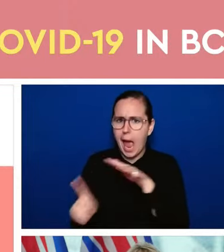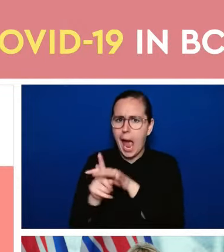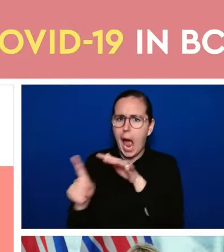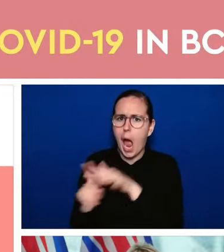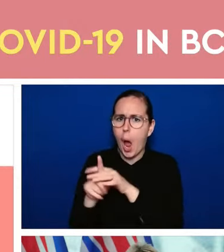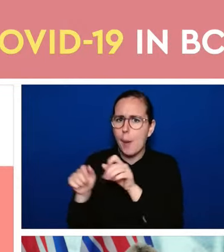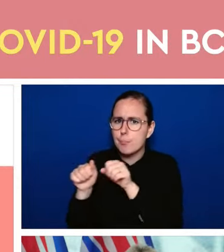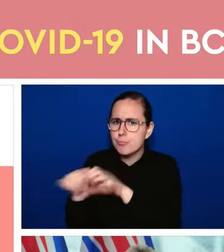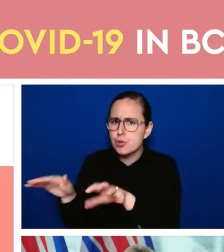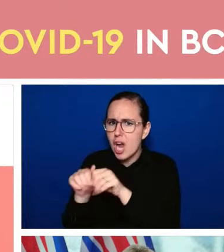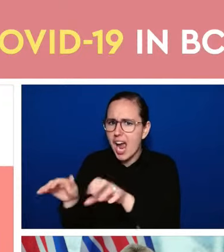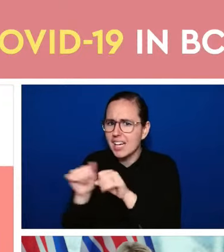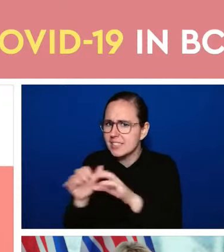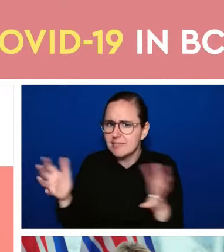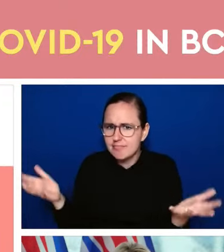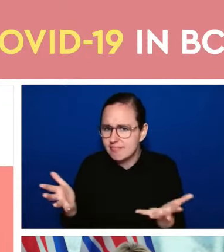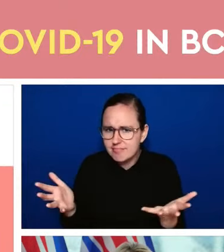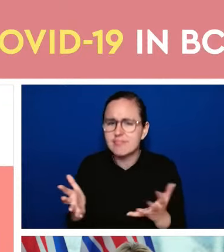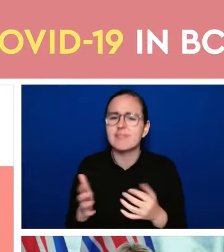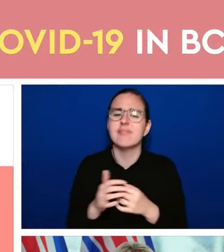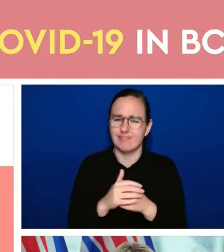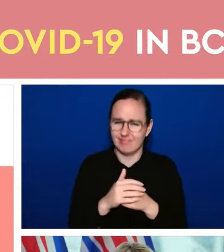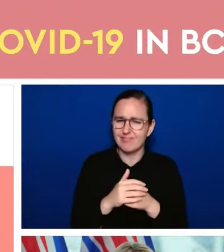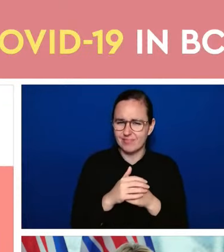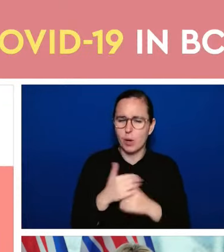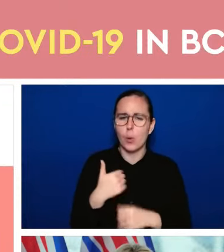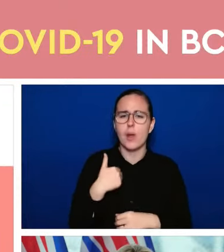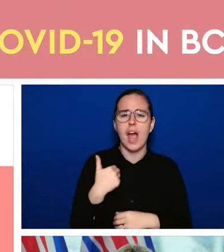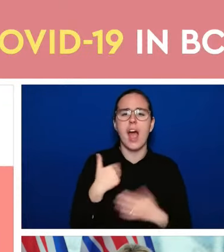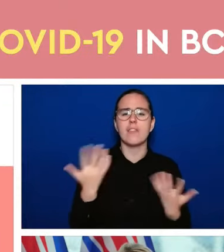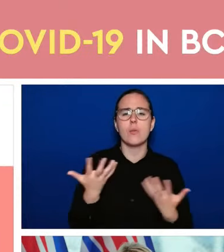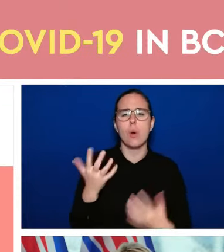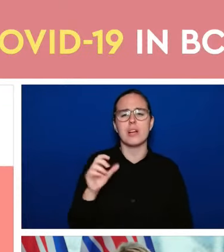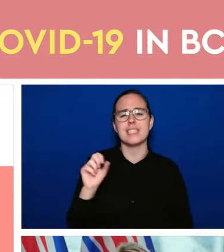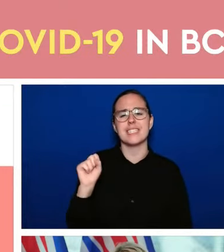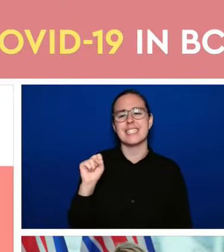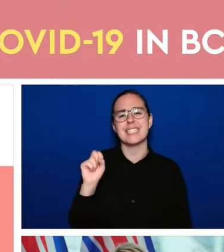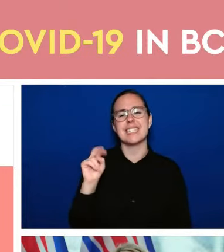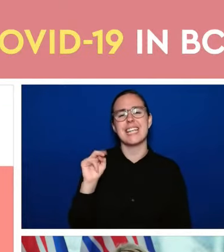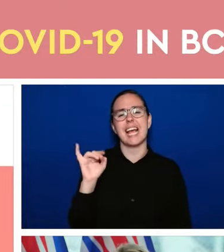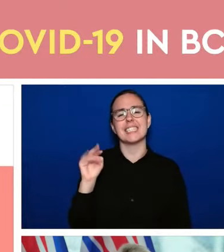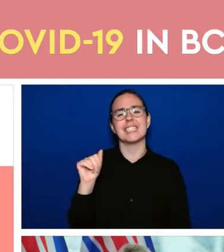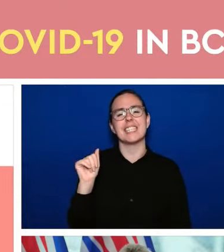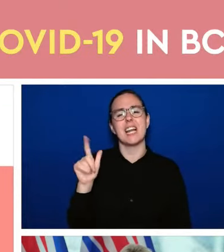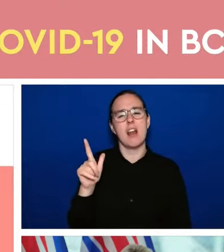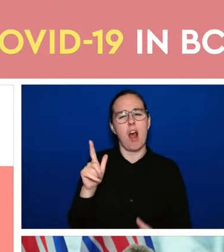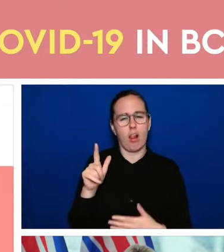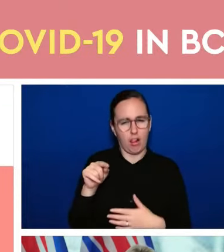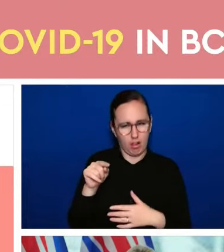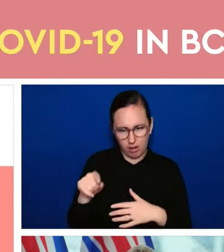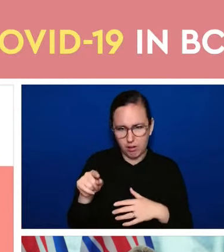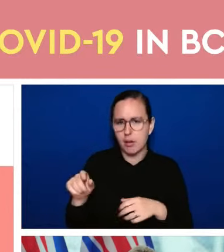surveillance network where we use a multi plex has to for people who go in to see a